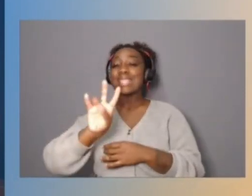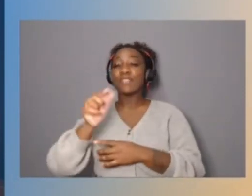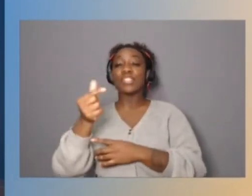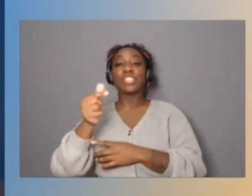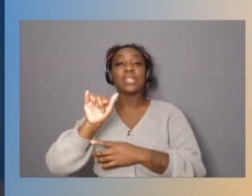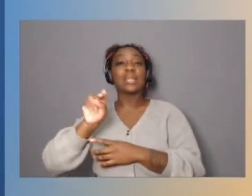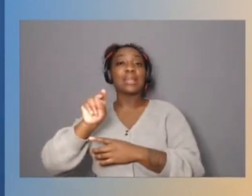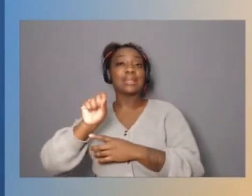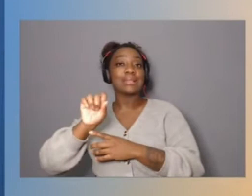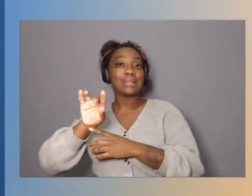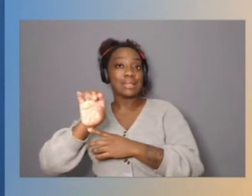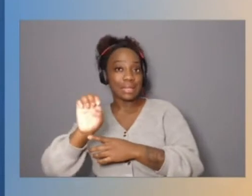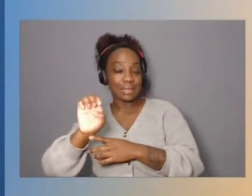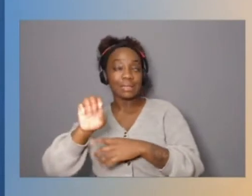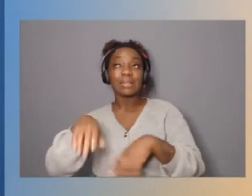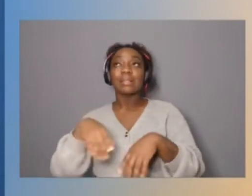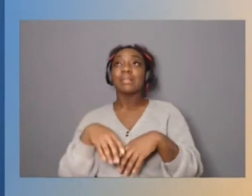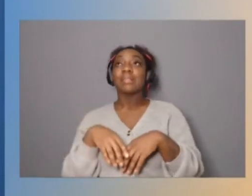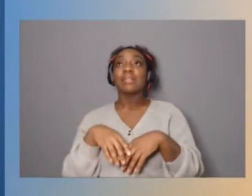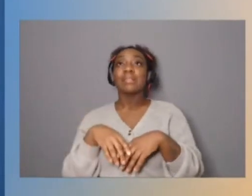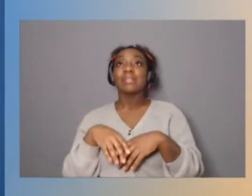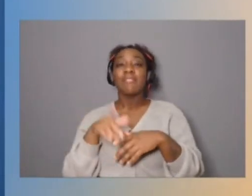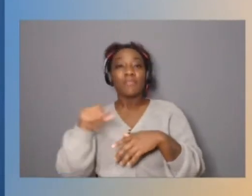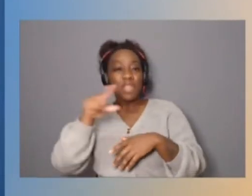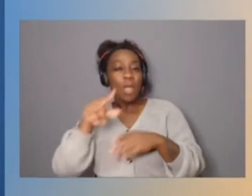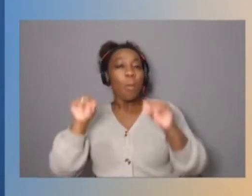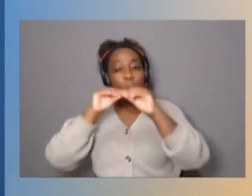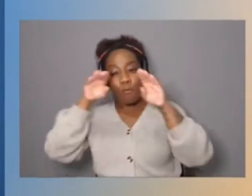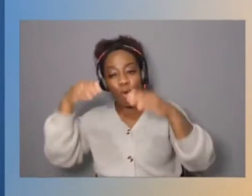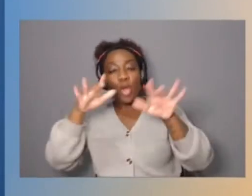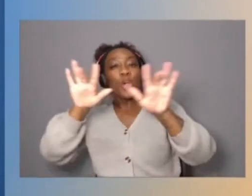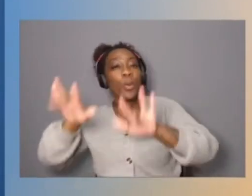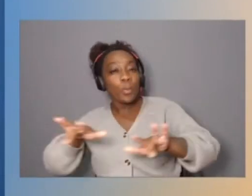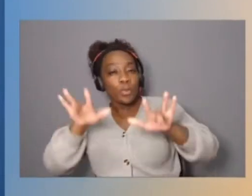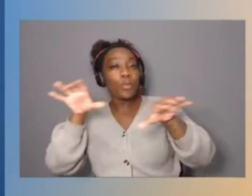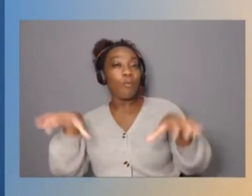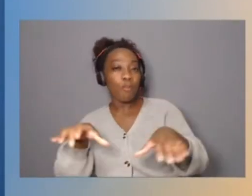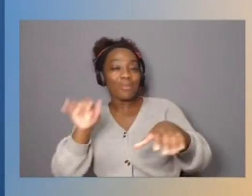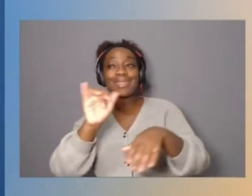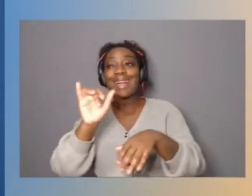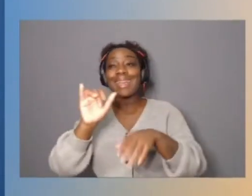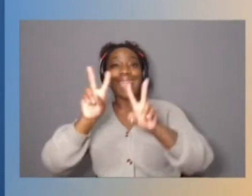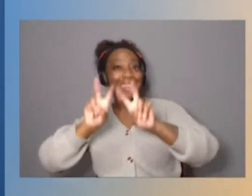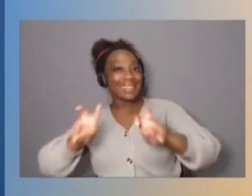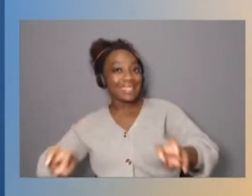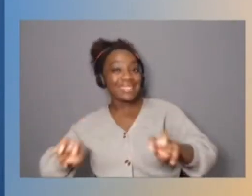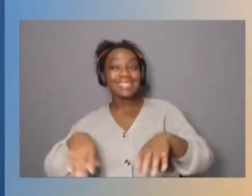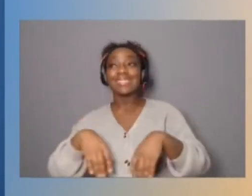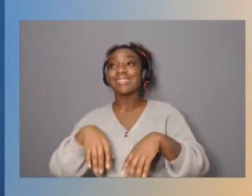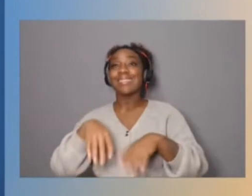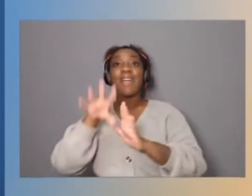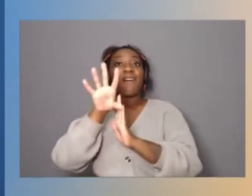that require more compute performance like analytics or video encoding or CPU-based machine learning,